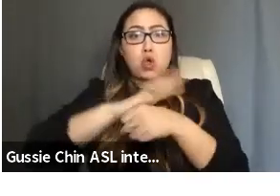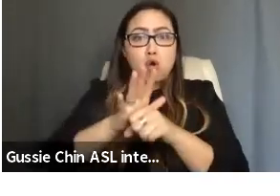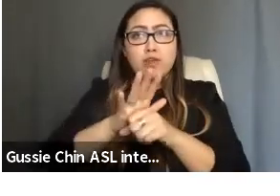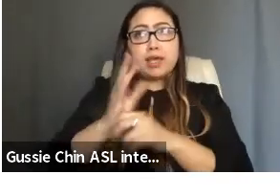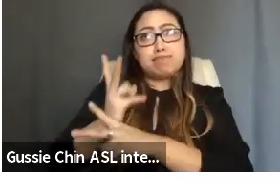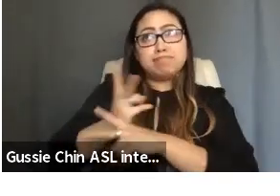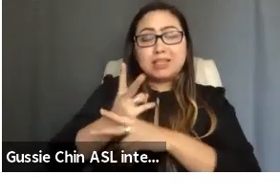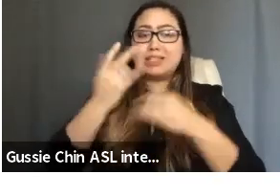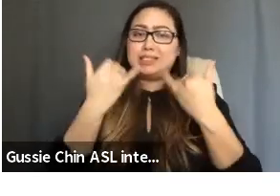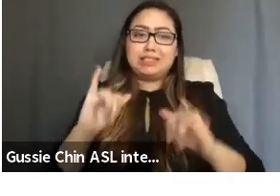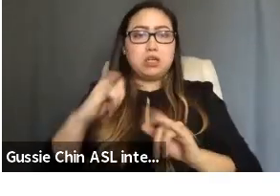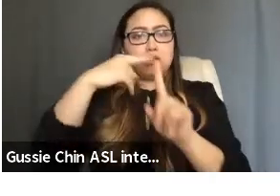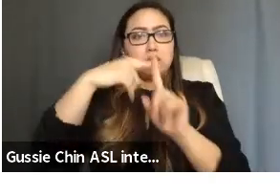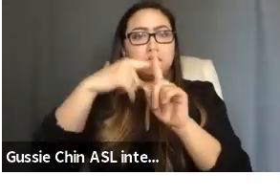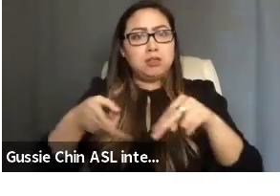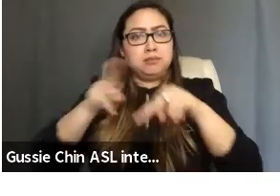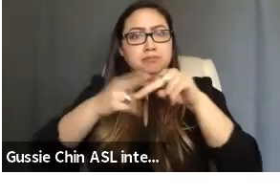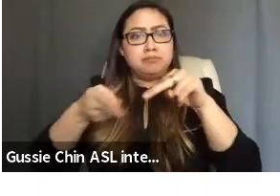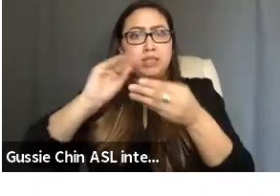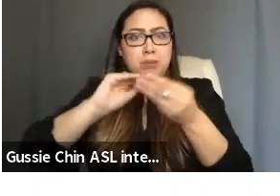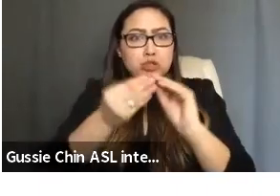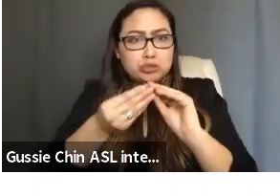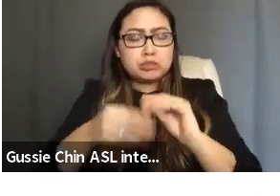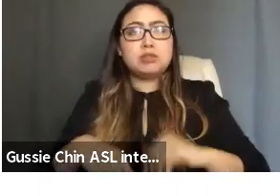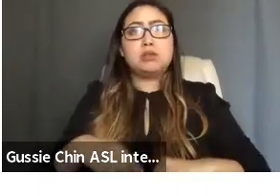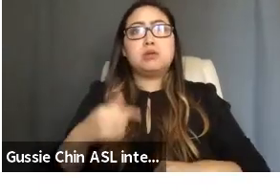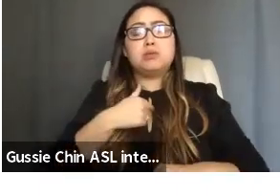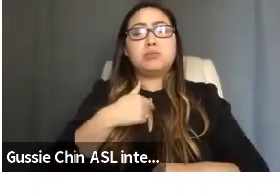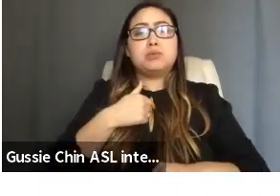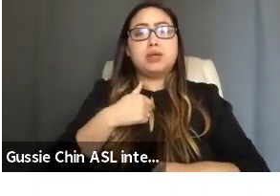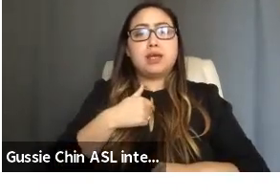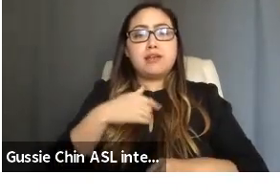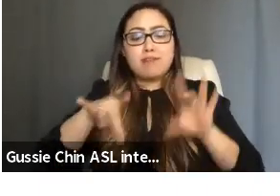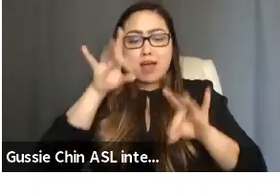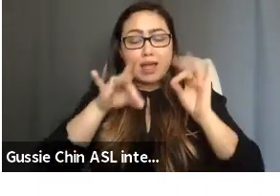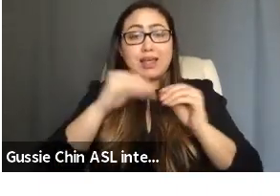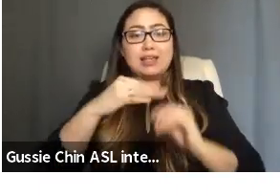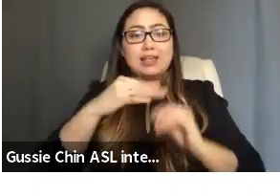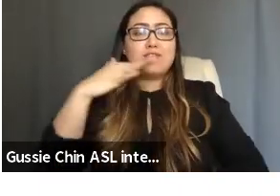rising. We found this specifically true in a farming community found in the San Luis Valley in